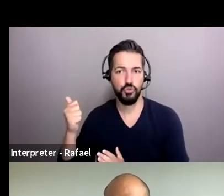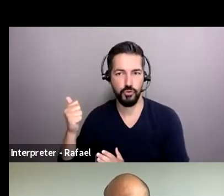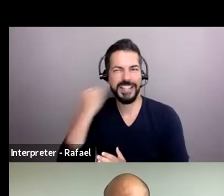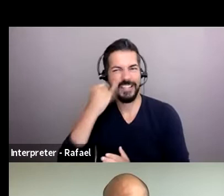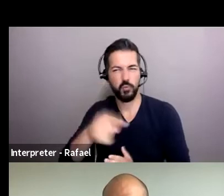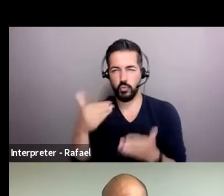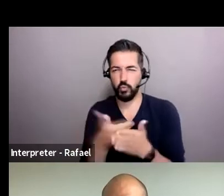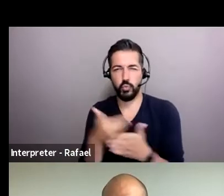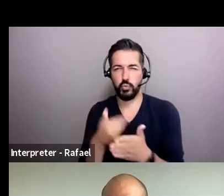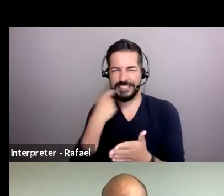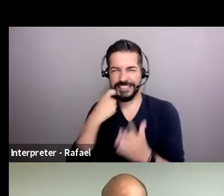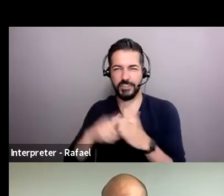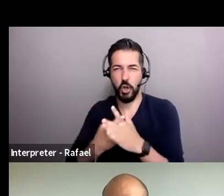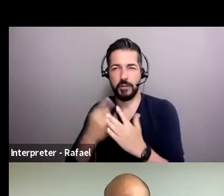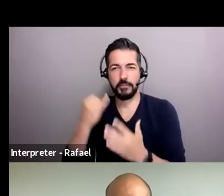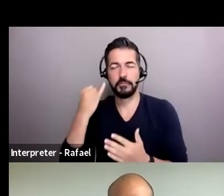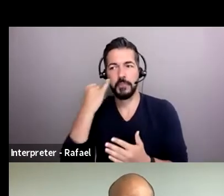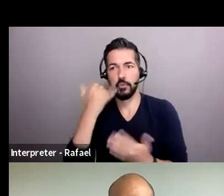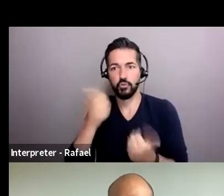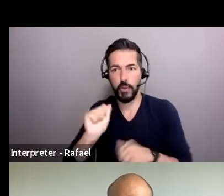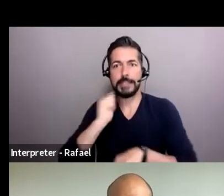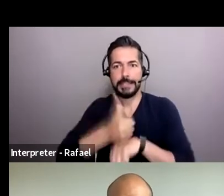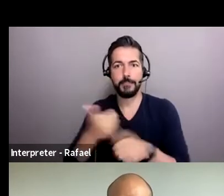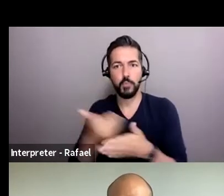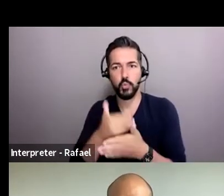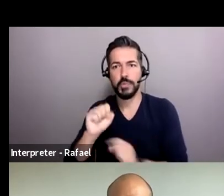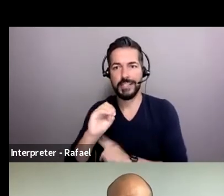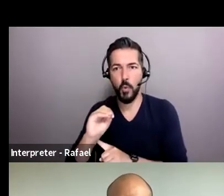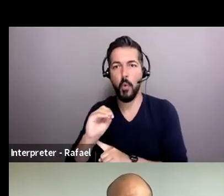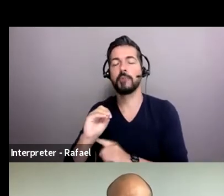If you want to make a business case for SEO. The other pro